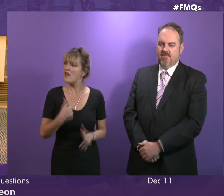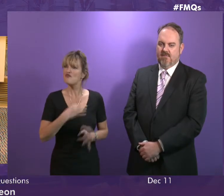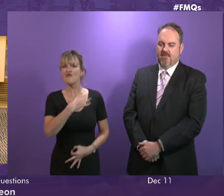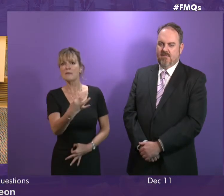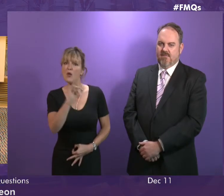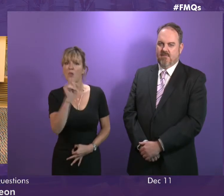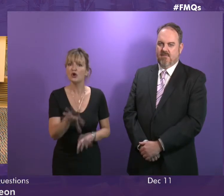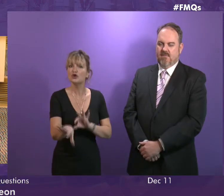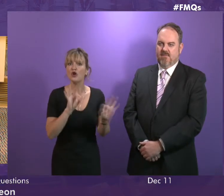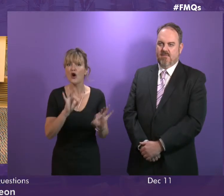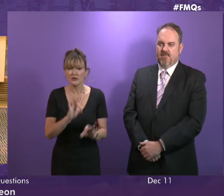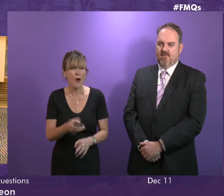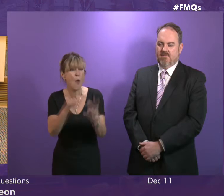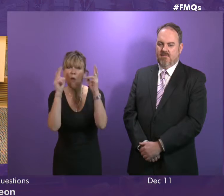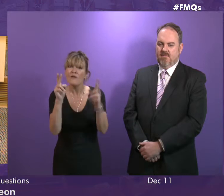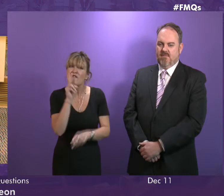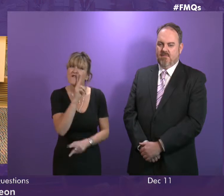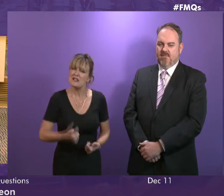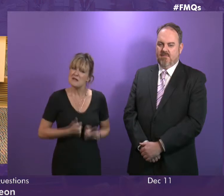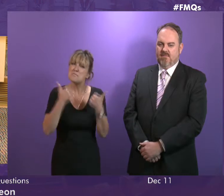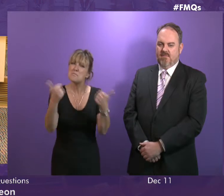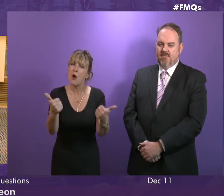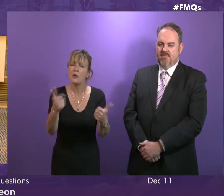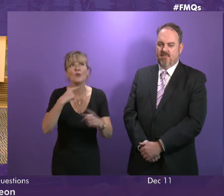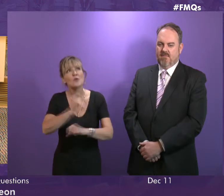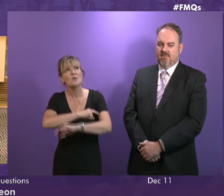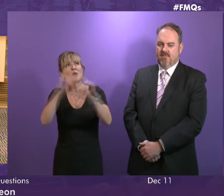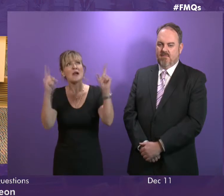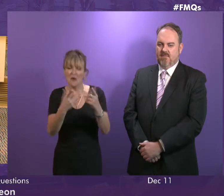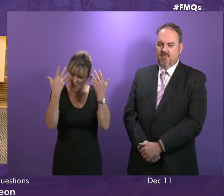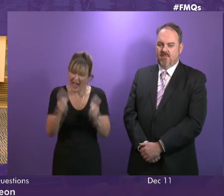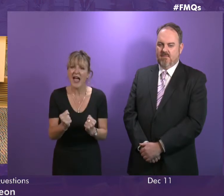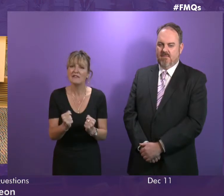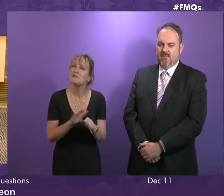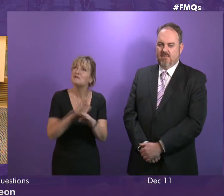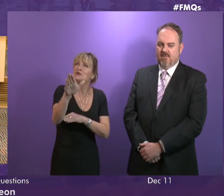to the future of this country being in the hands of the Scottish people and not in the